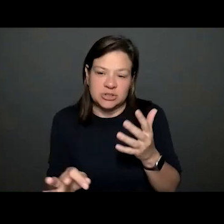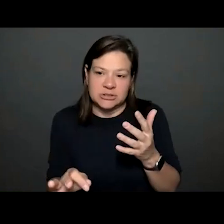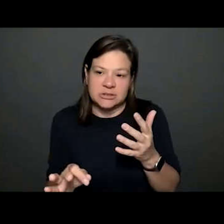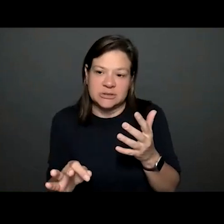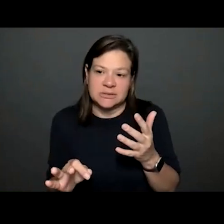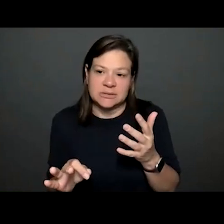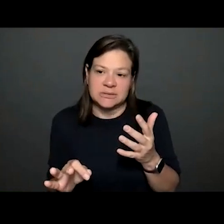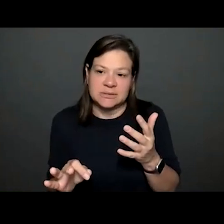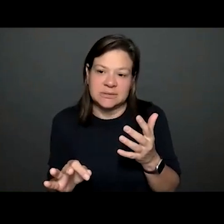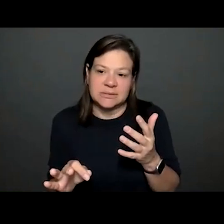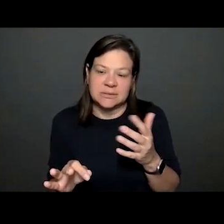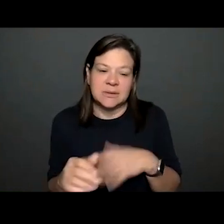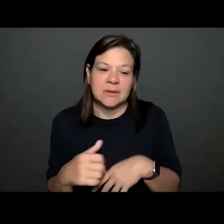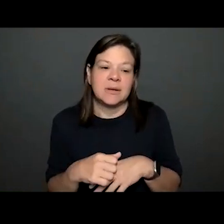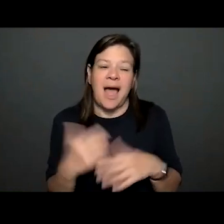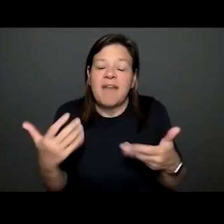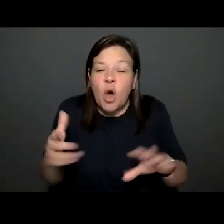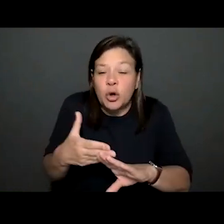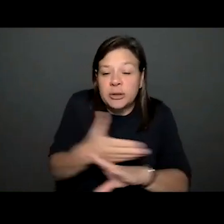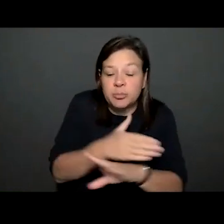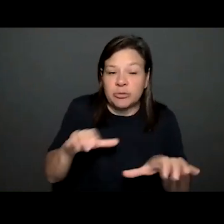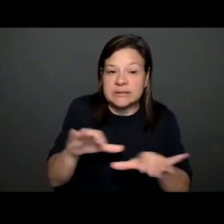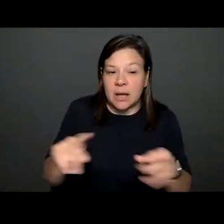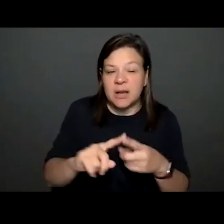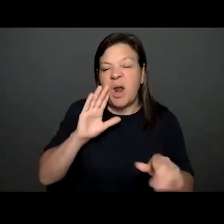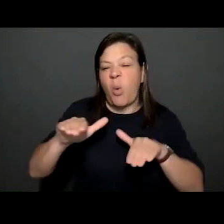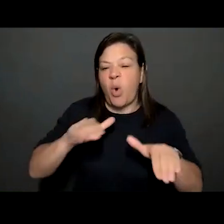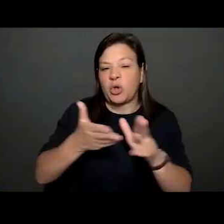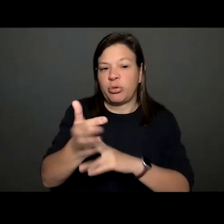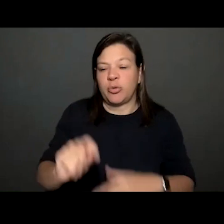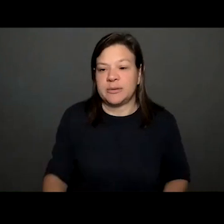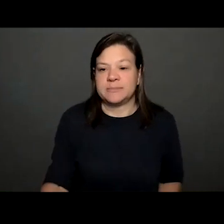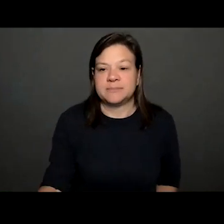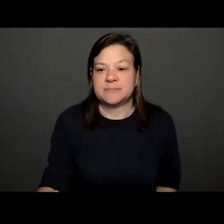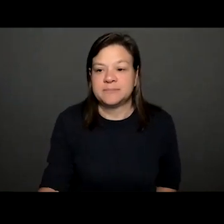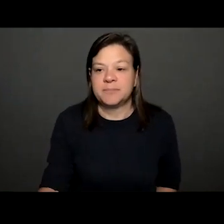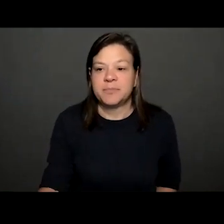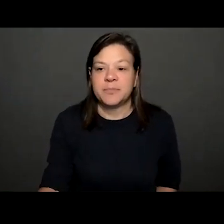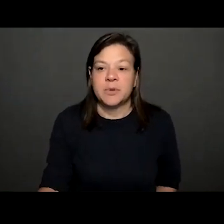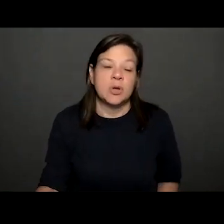YOU CAN SET A DATA SOURCE AND IT CAN BE ANY CRM OBJECT TYPE.